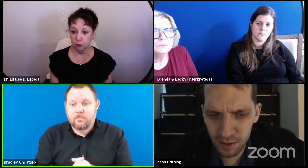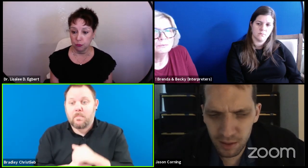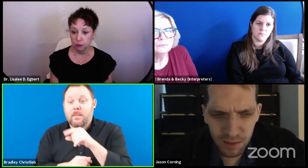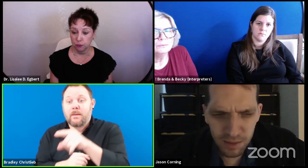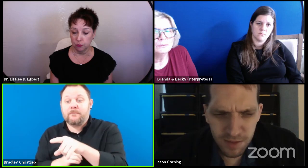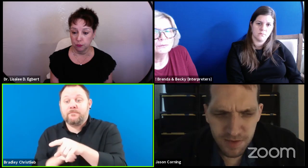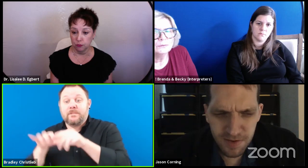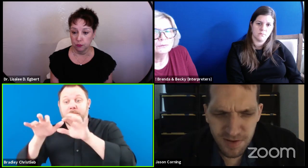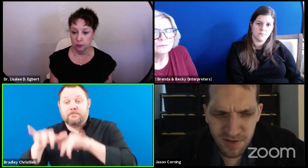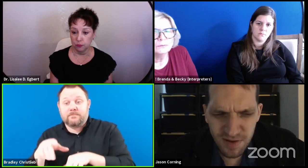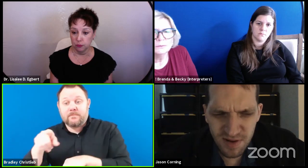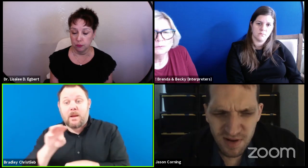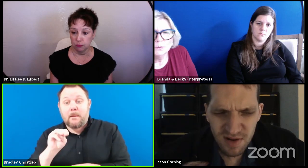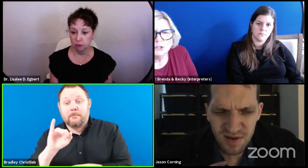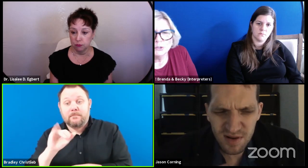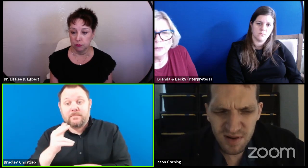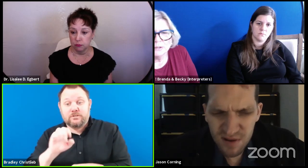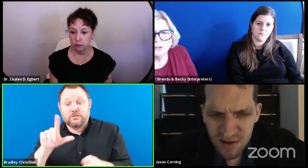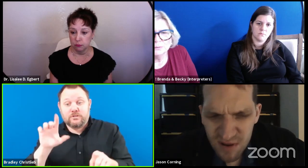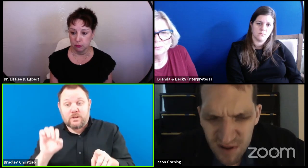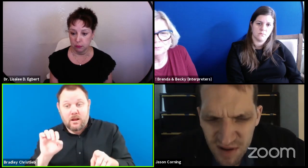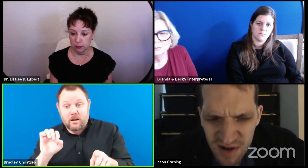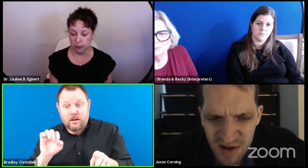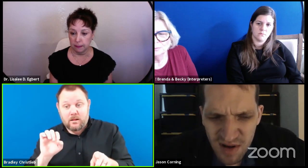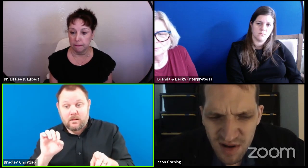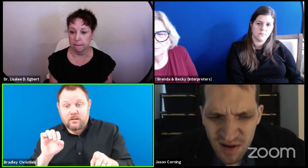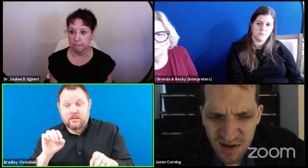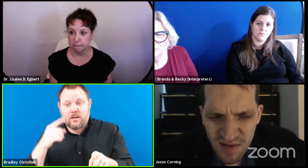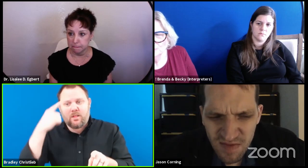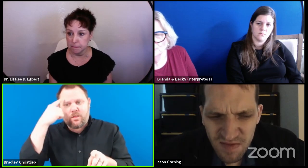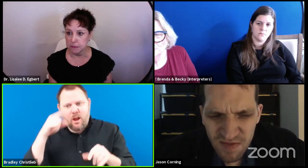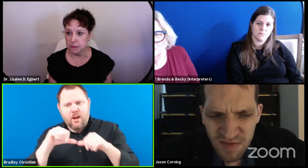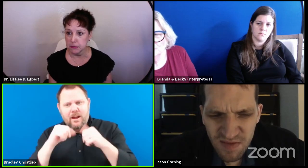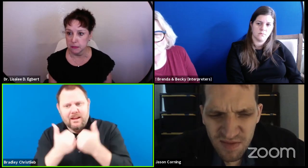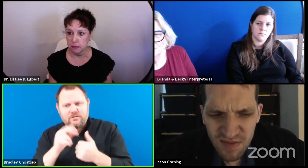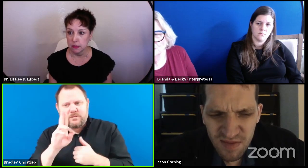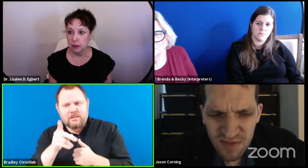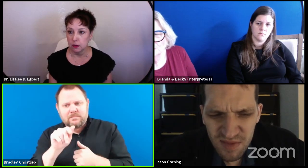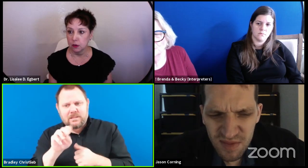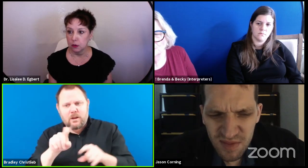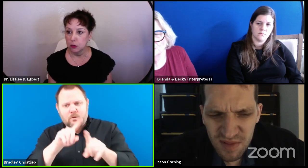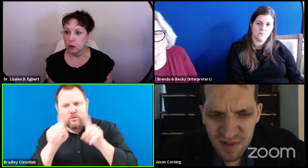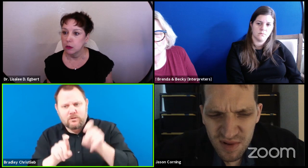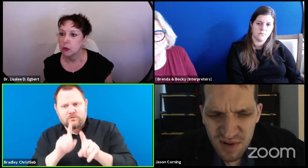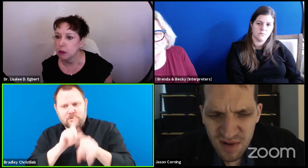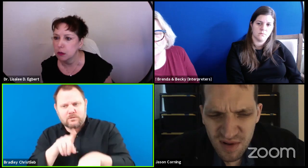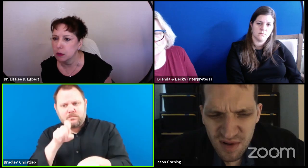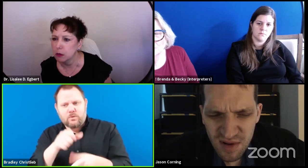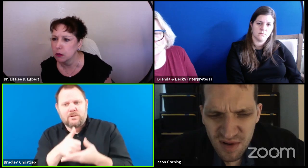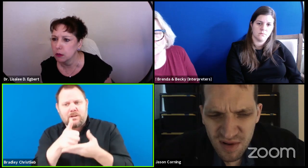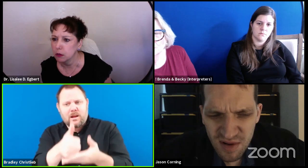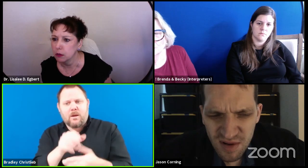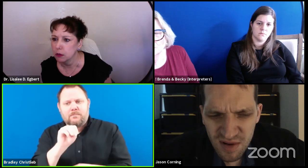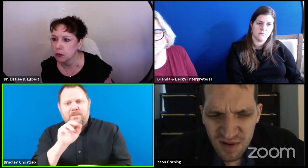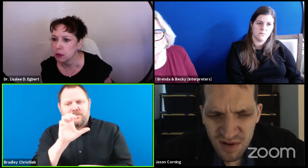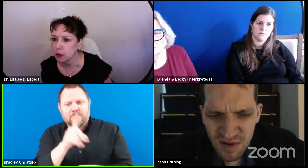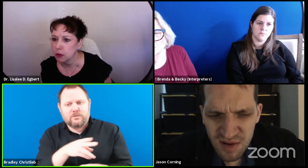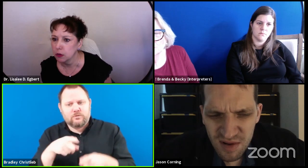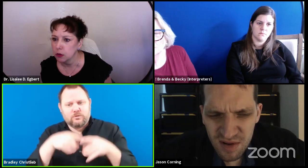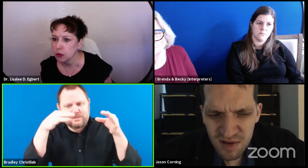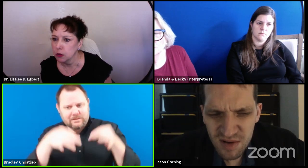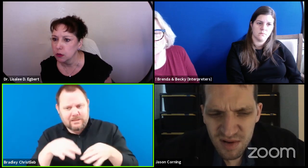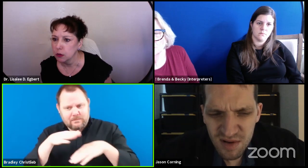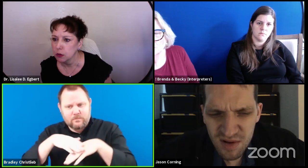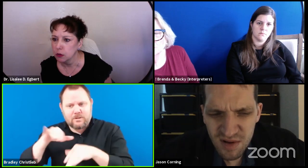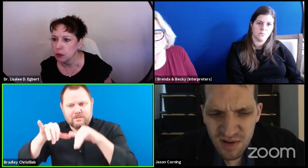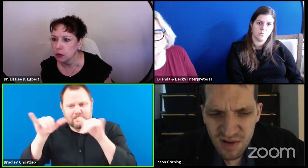What's your pleasure.